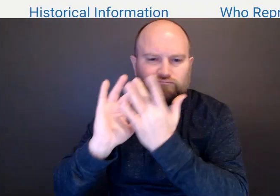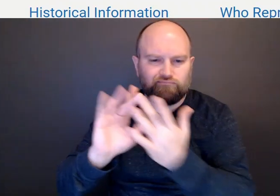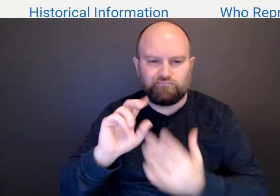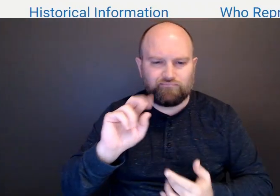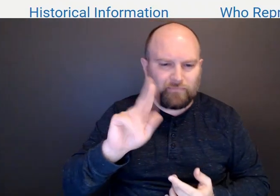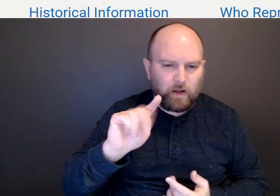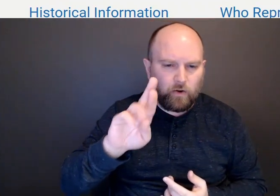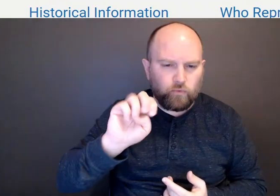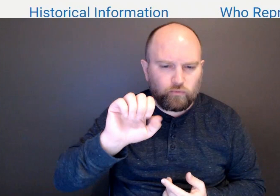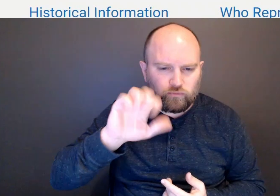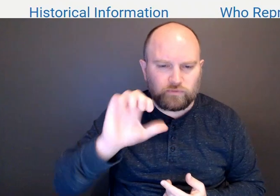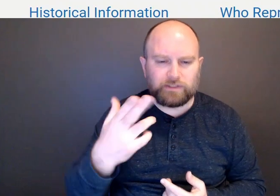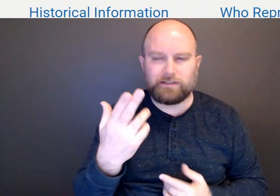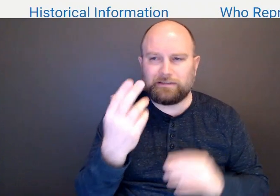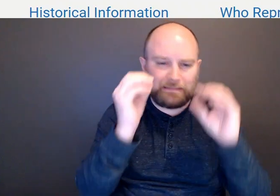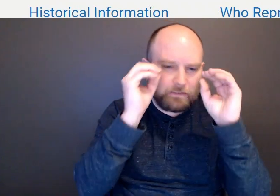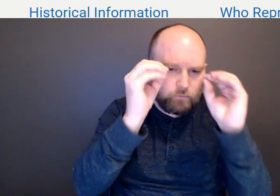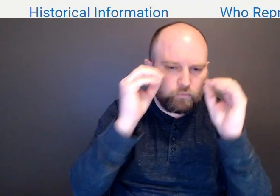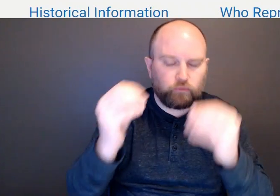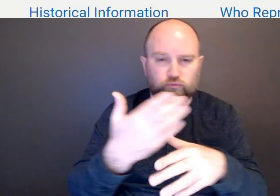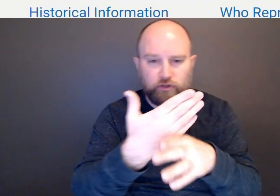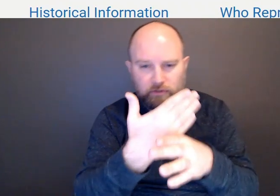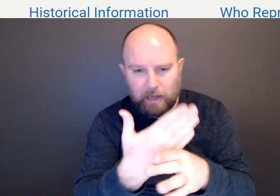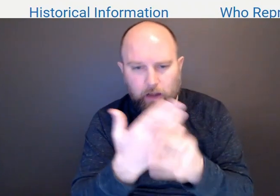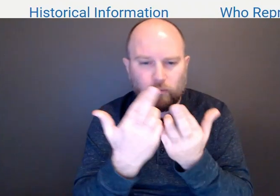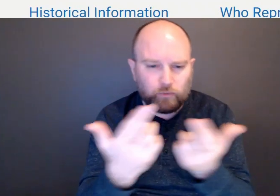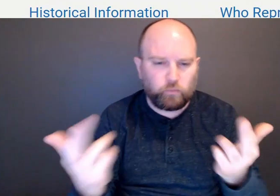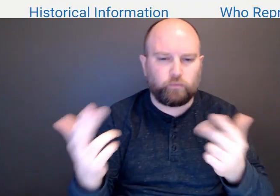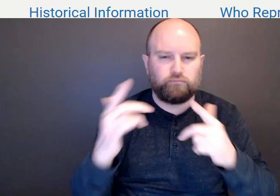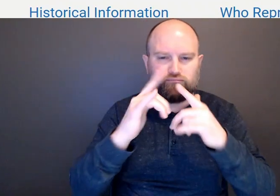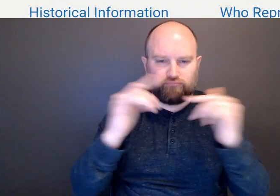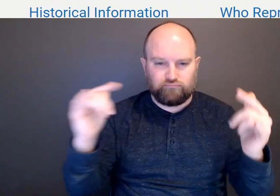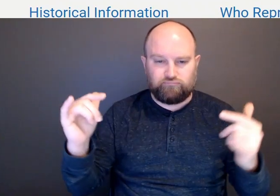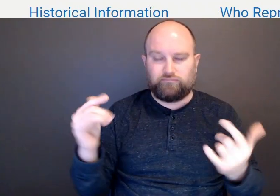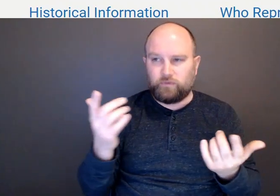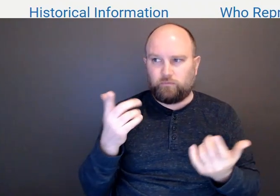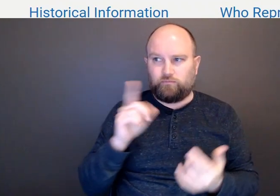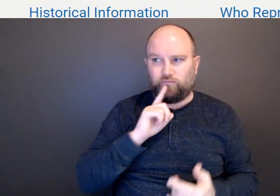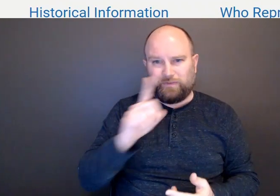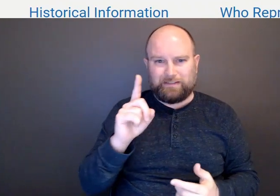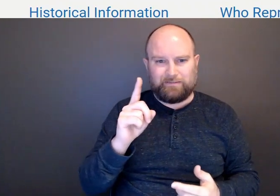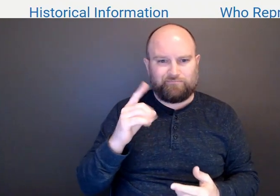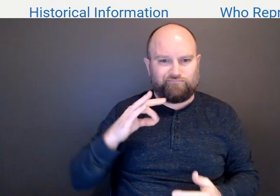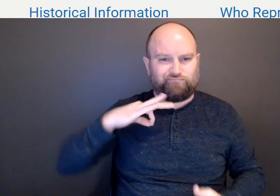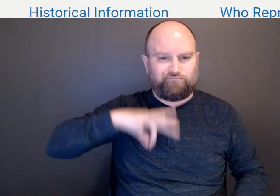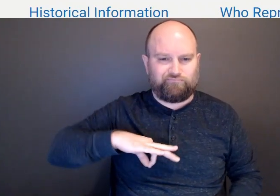and provide interventions as needed and collaborate and do outreach albeit with